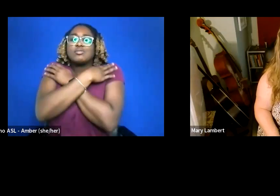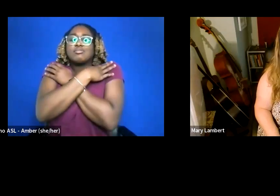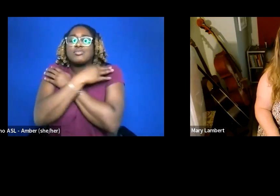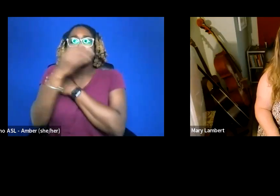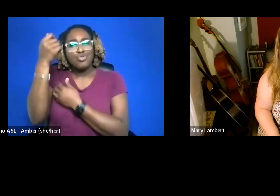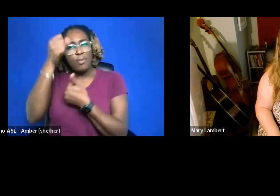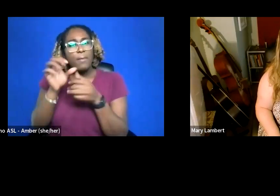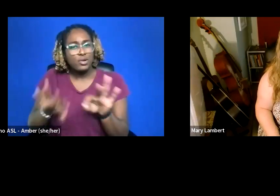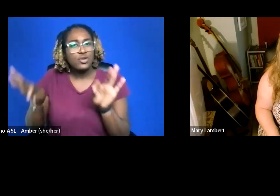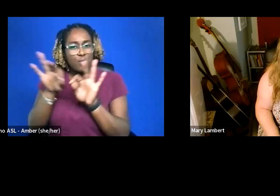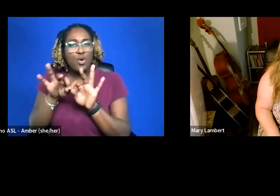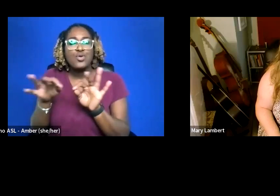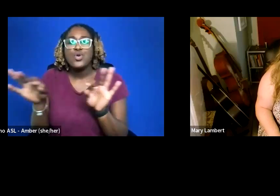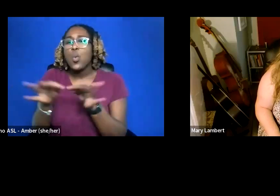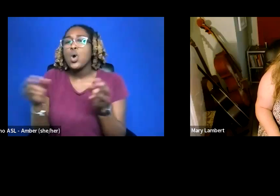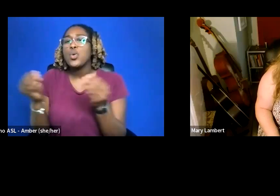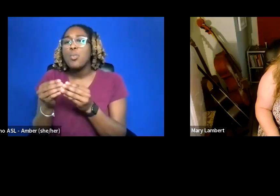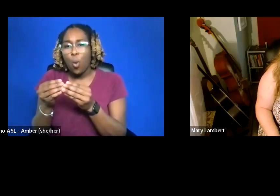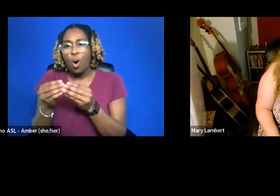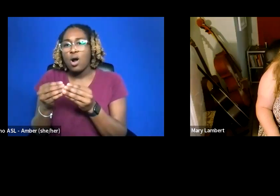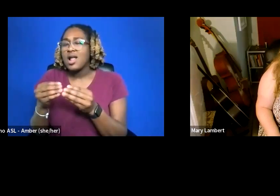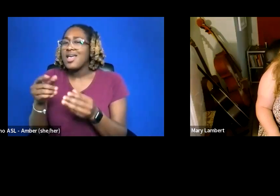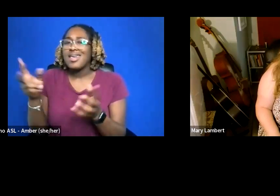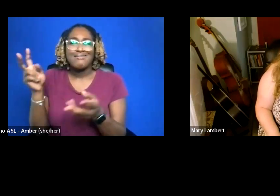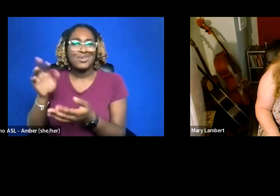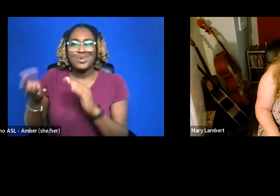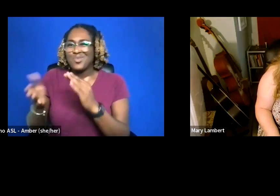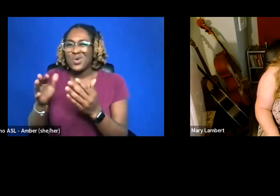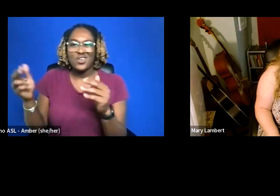You are worth more than who you fuck. You are worth more than a waste mine.